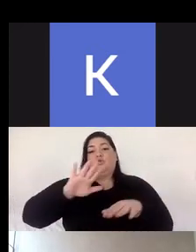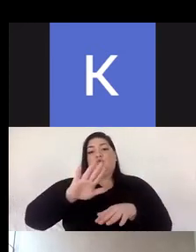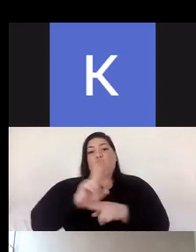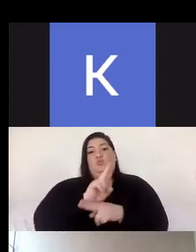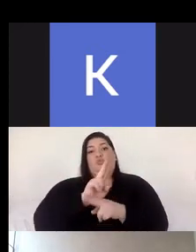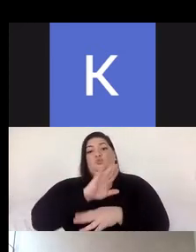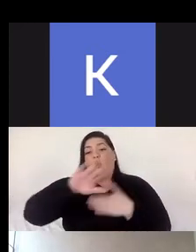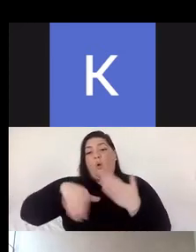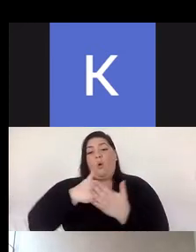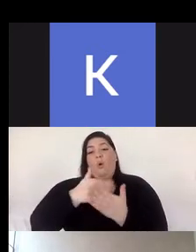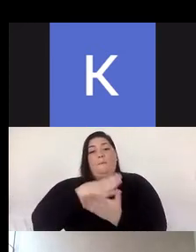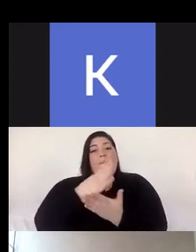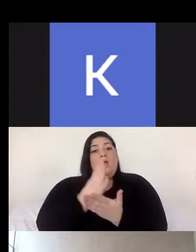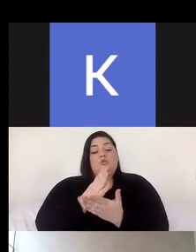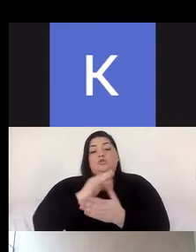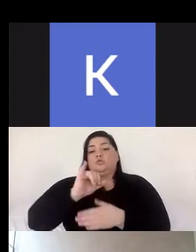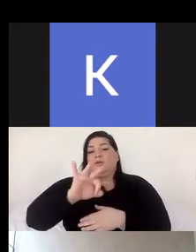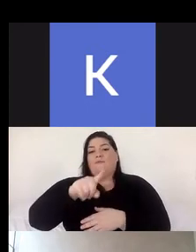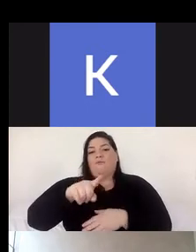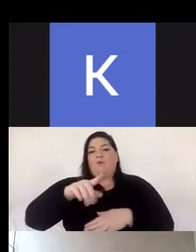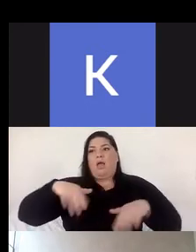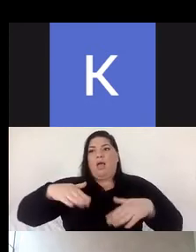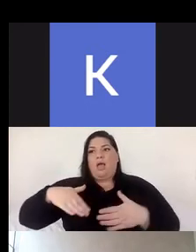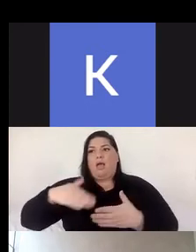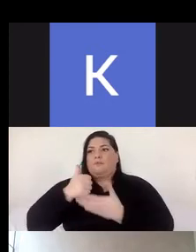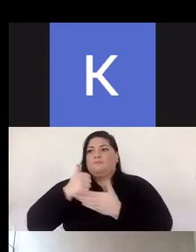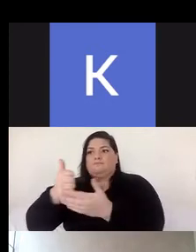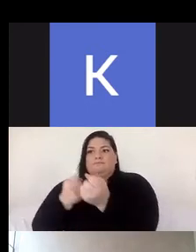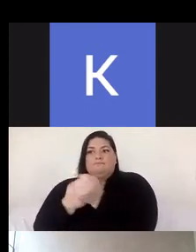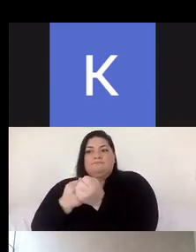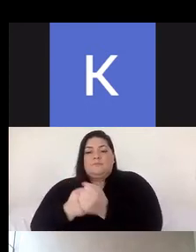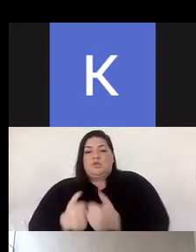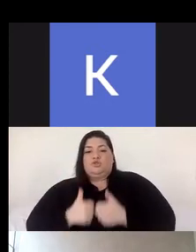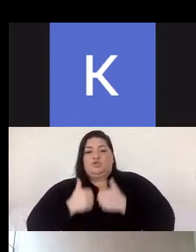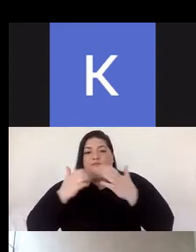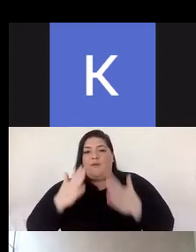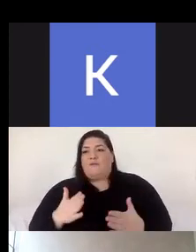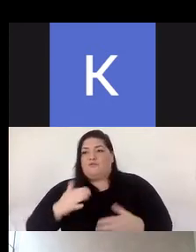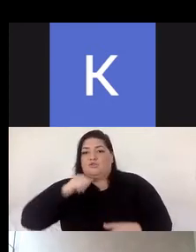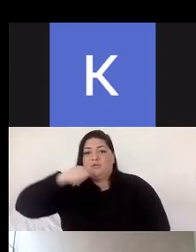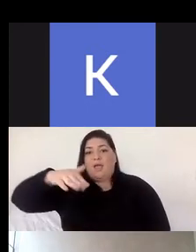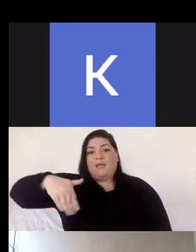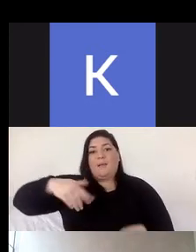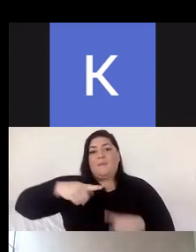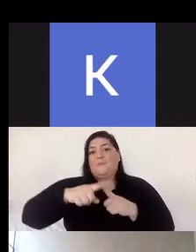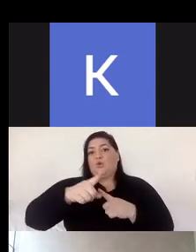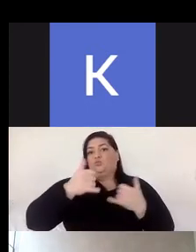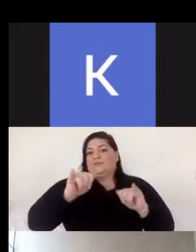say, you haven't served any victims or survivors yet, but you're still planning, that's